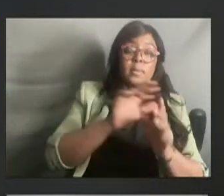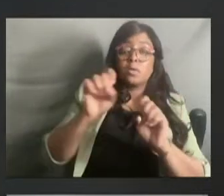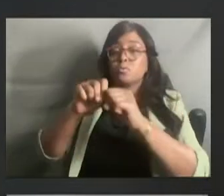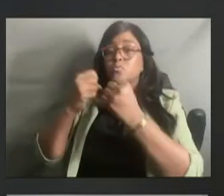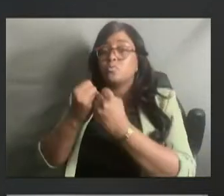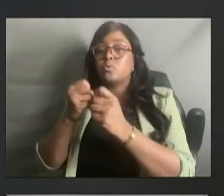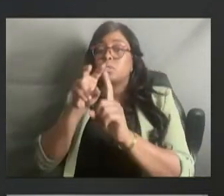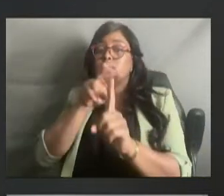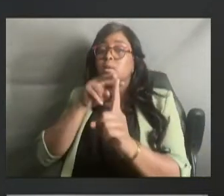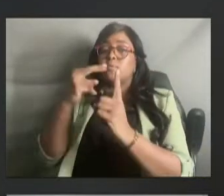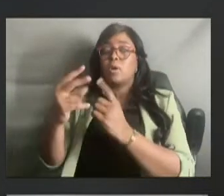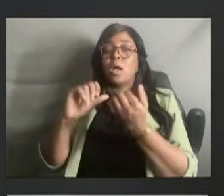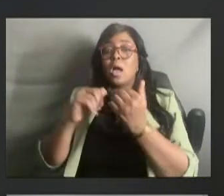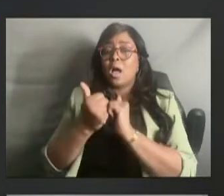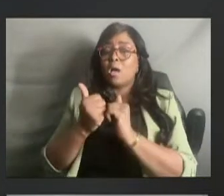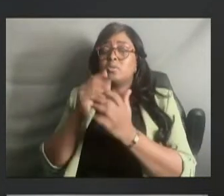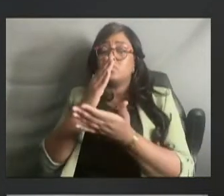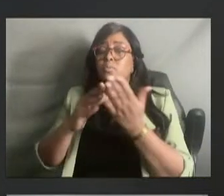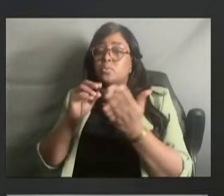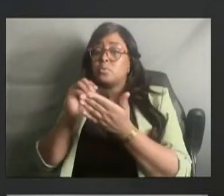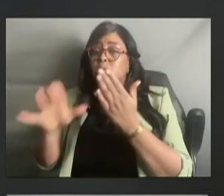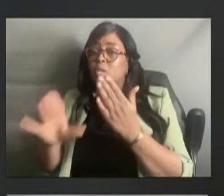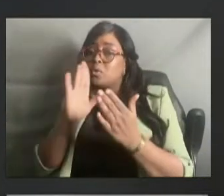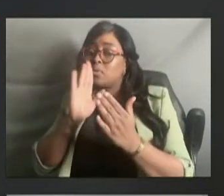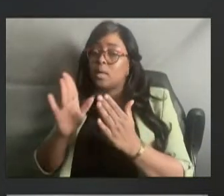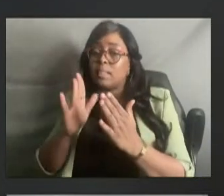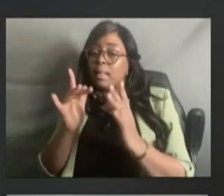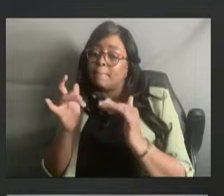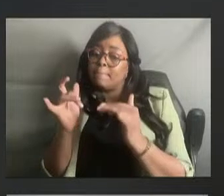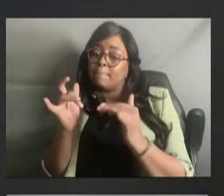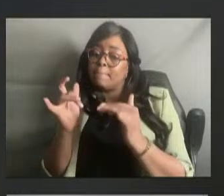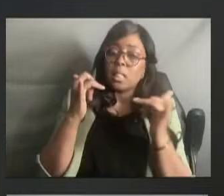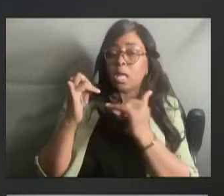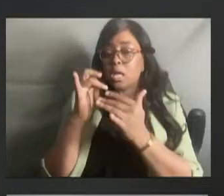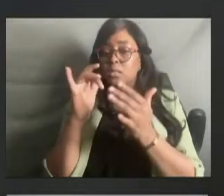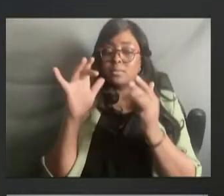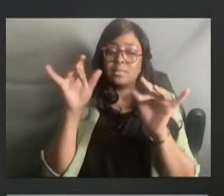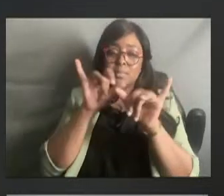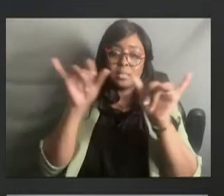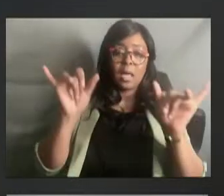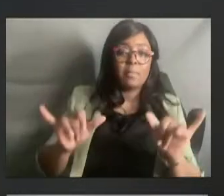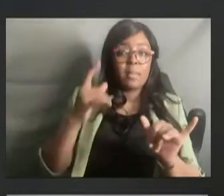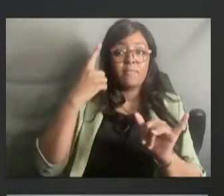very well from an academic and from a social standpoint, and